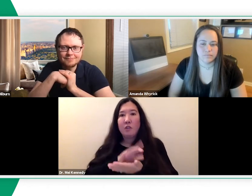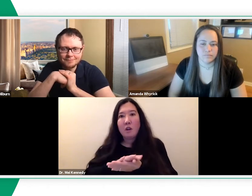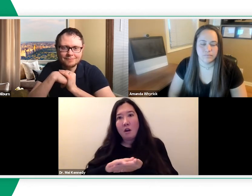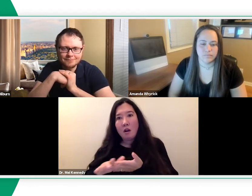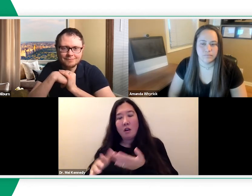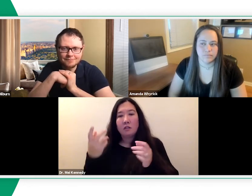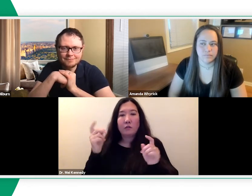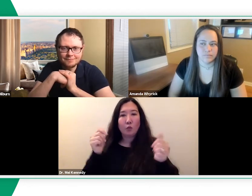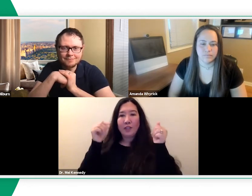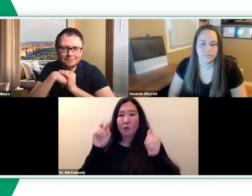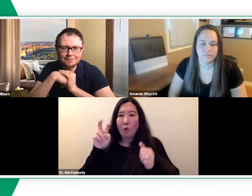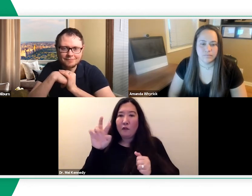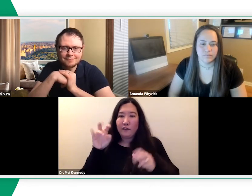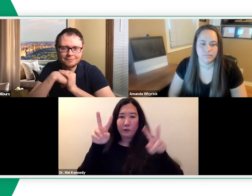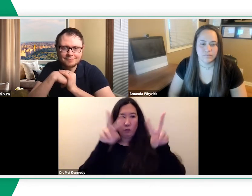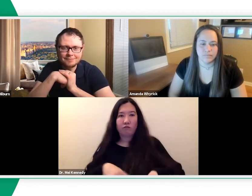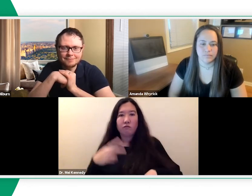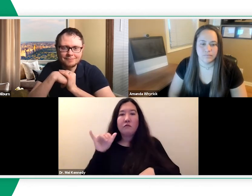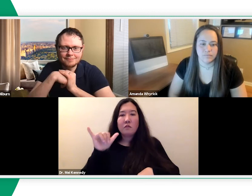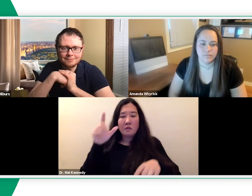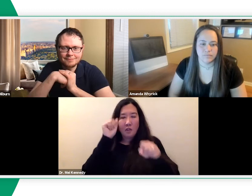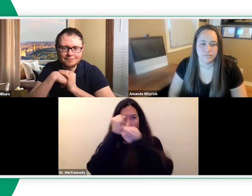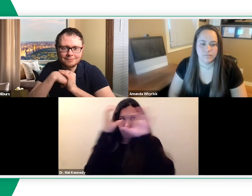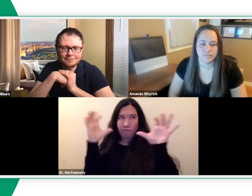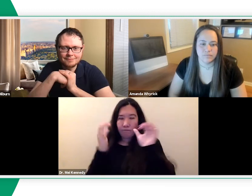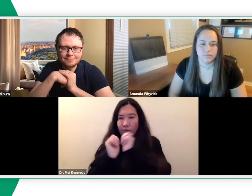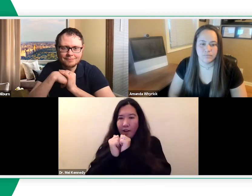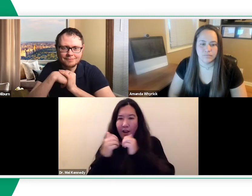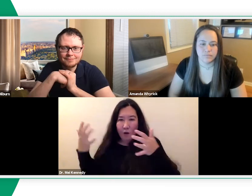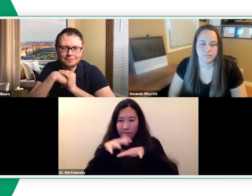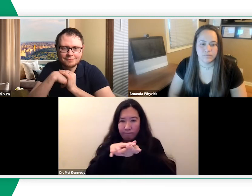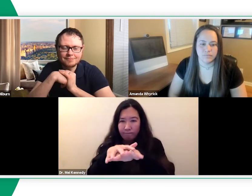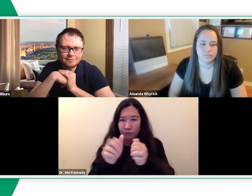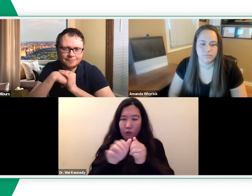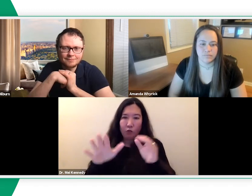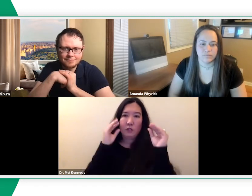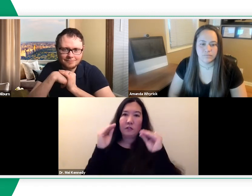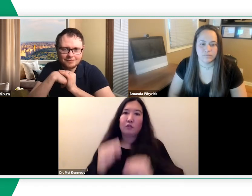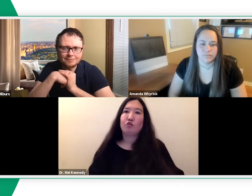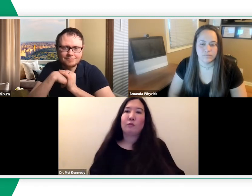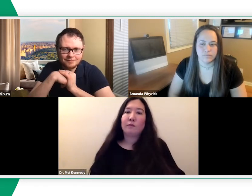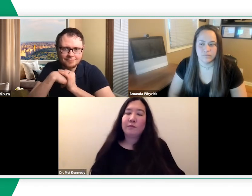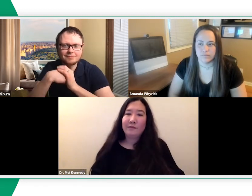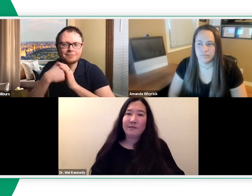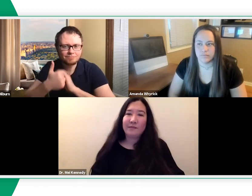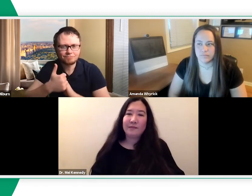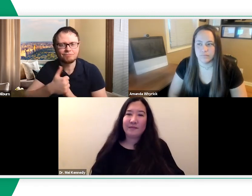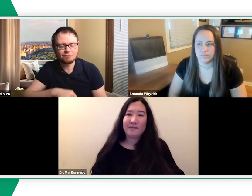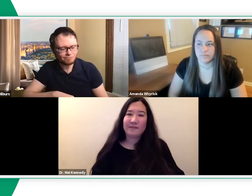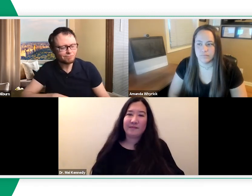week. And this is a really nice, quick overview that you can see at-a-glance and envision how you can incorporate this in with your